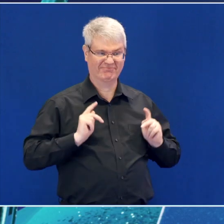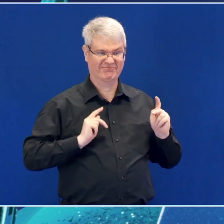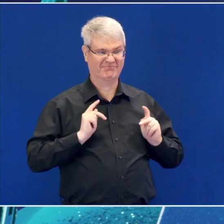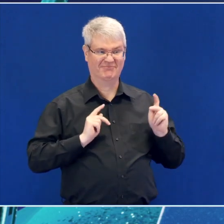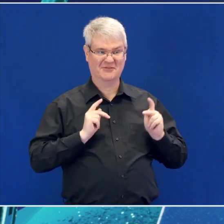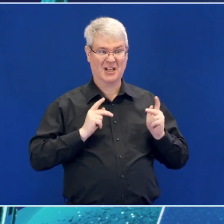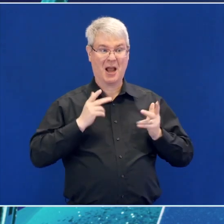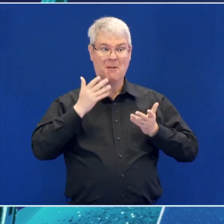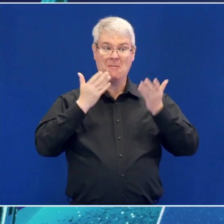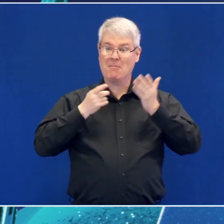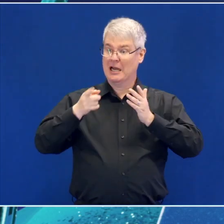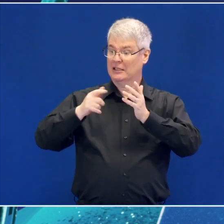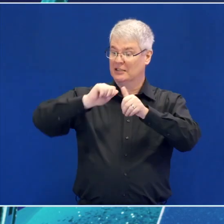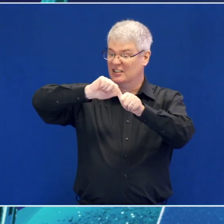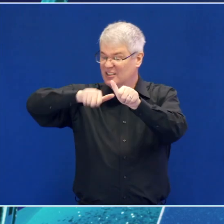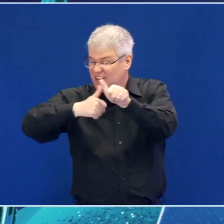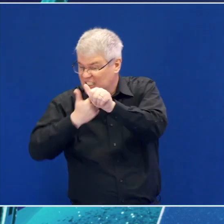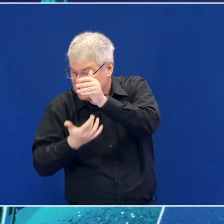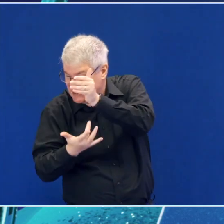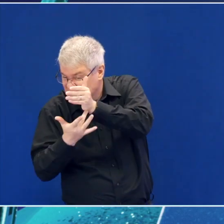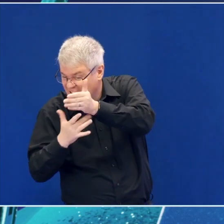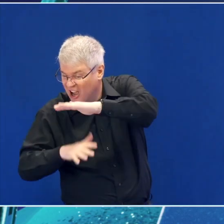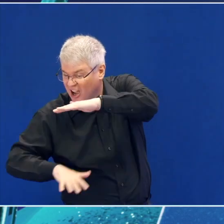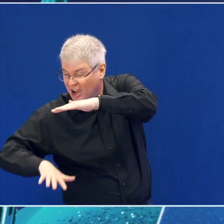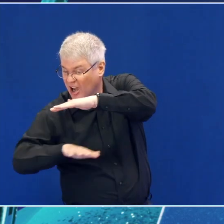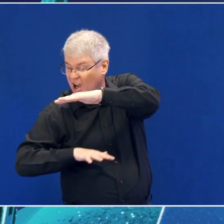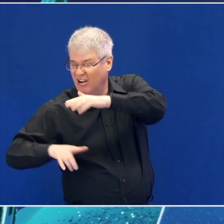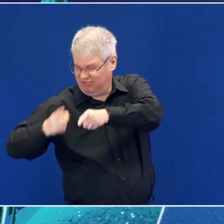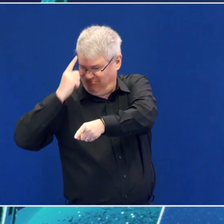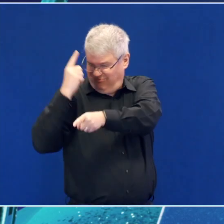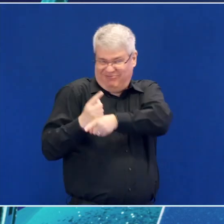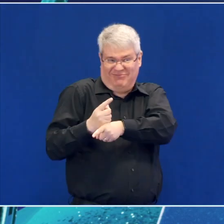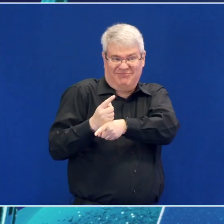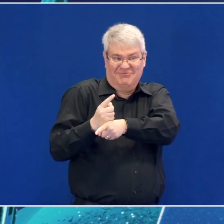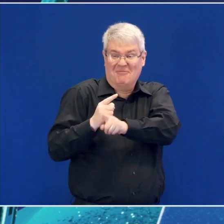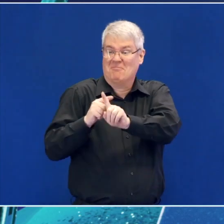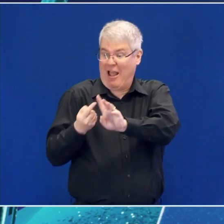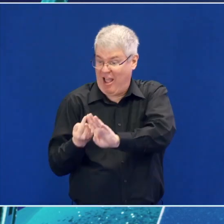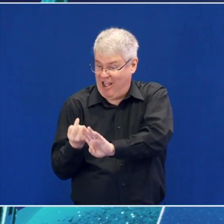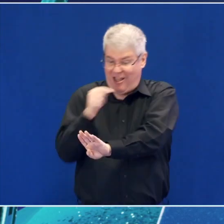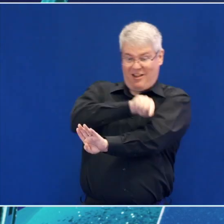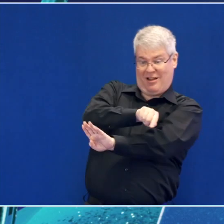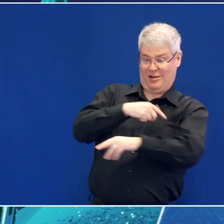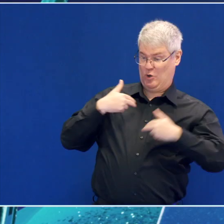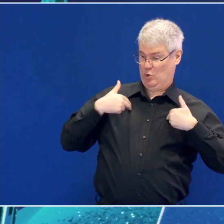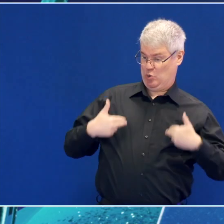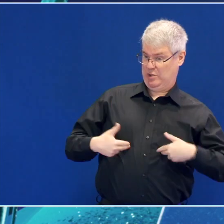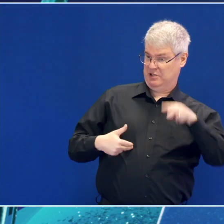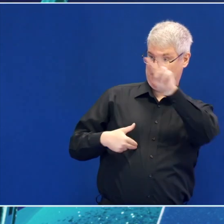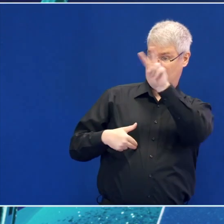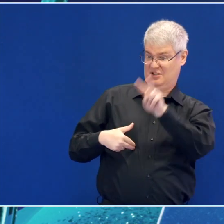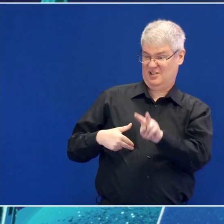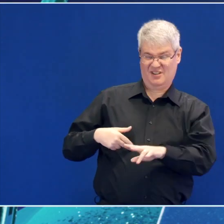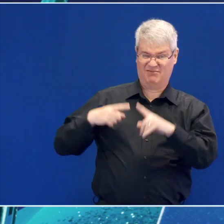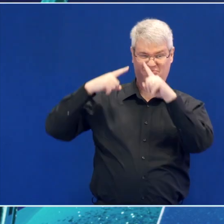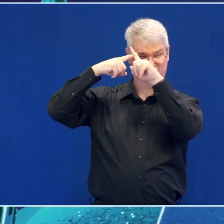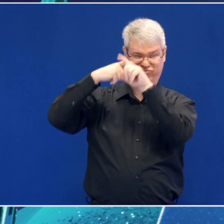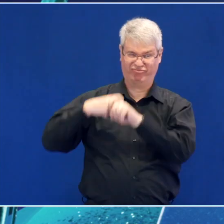Visible, yeah. Dylan, do you have something you want to add on this one? Well, yeah, I think people often talk